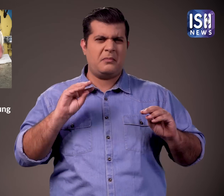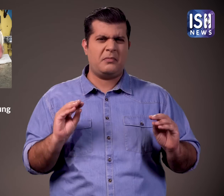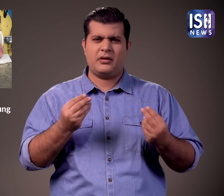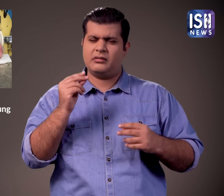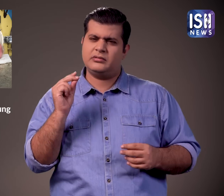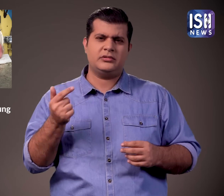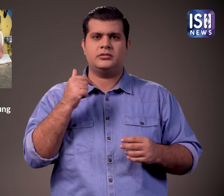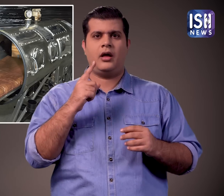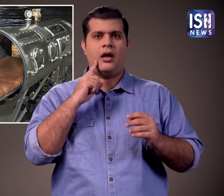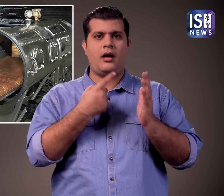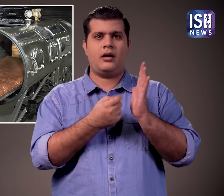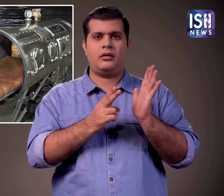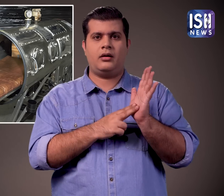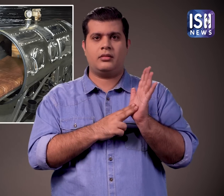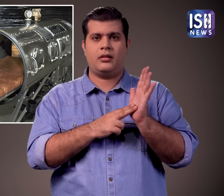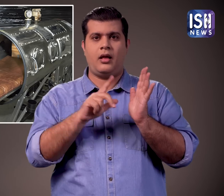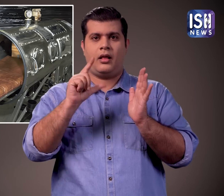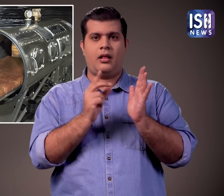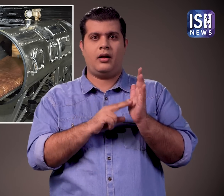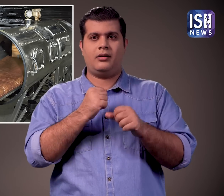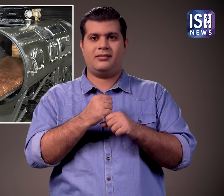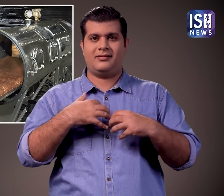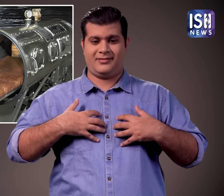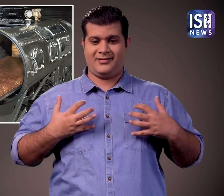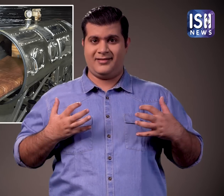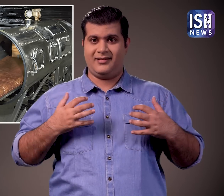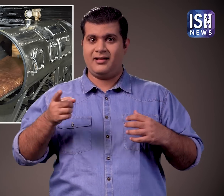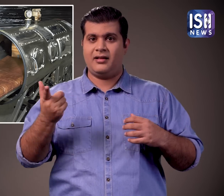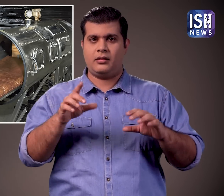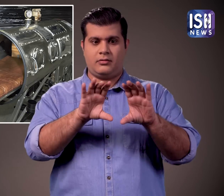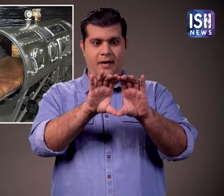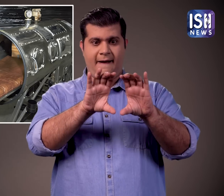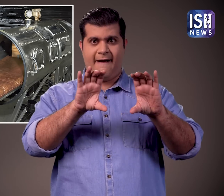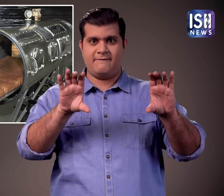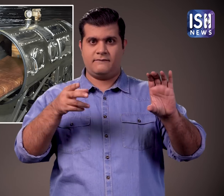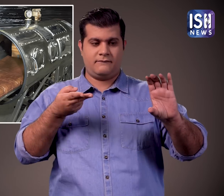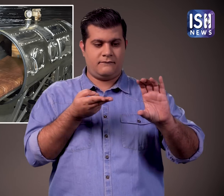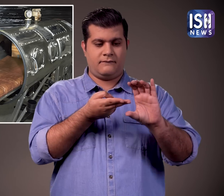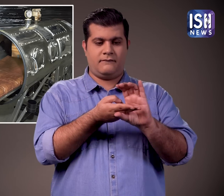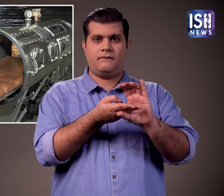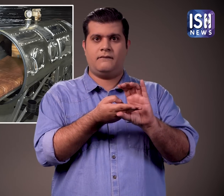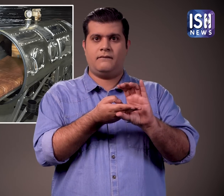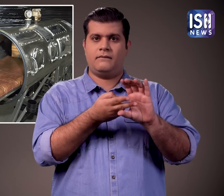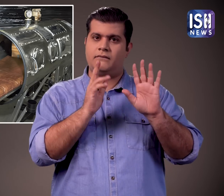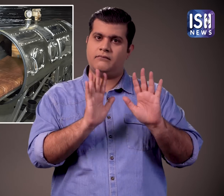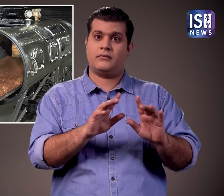Doctors rushed him into an iron lung. It is a cylindrical device.